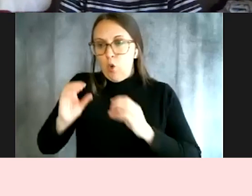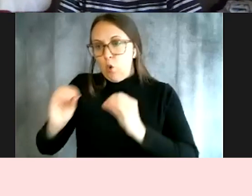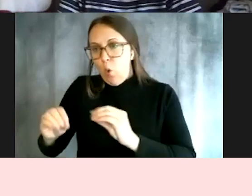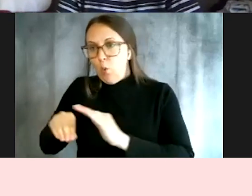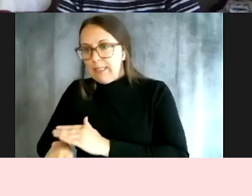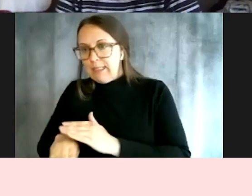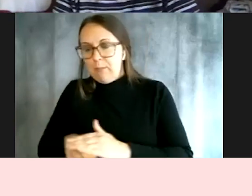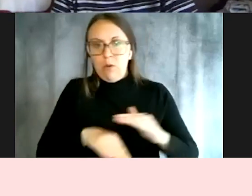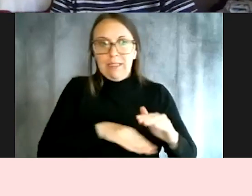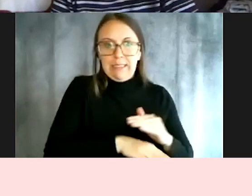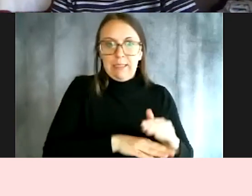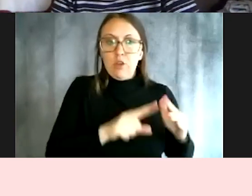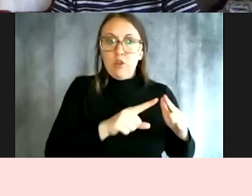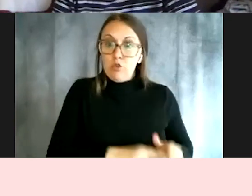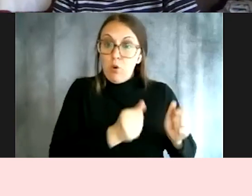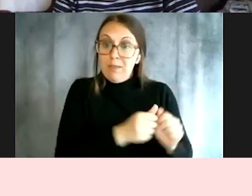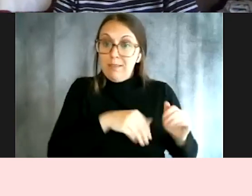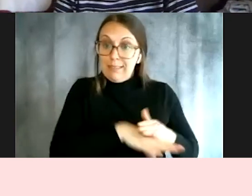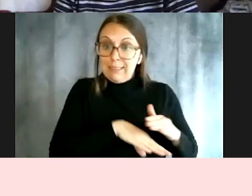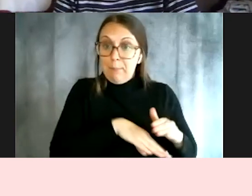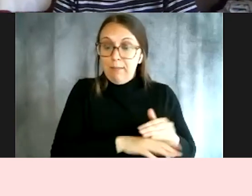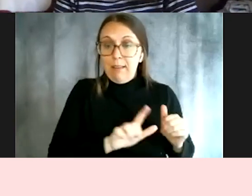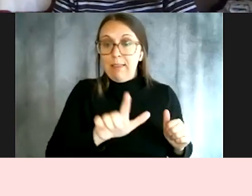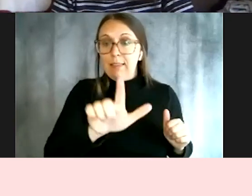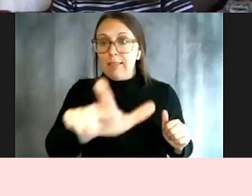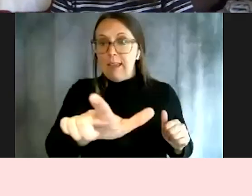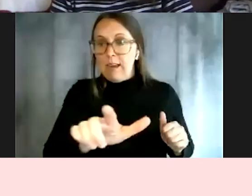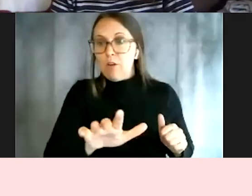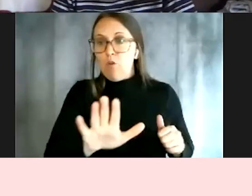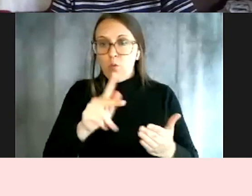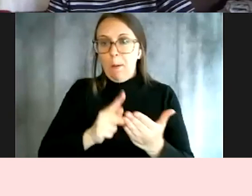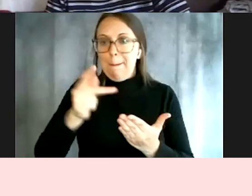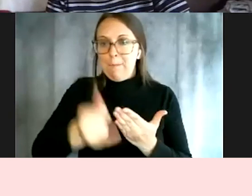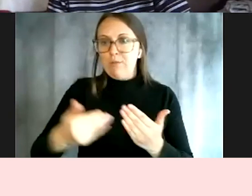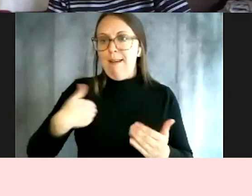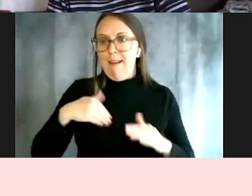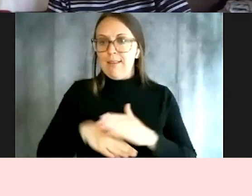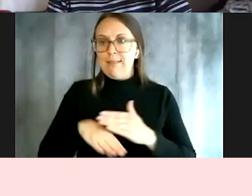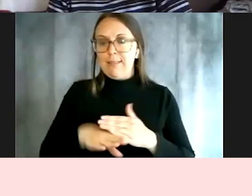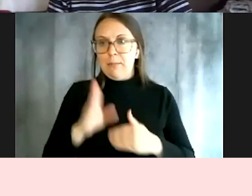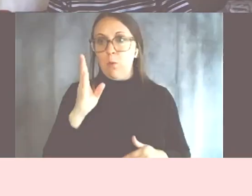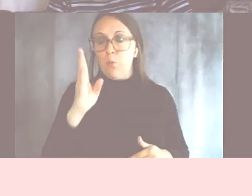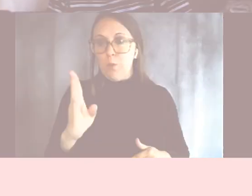it makes a huge difference in how usable and how accessible your product will be in the end.